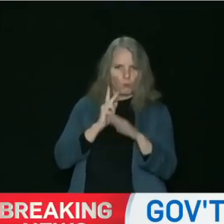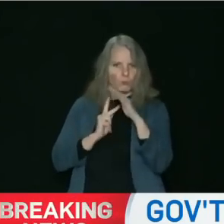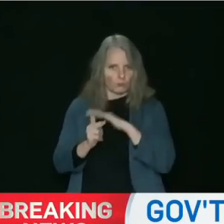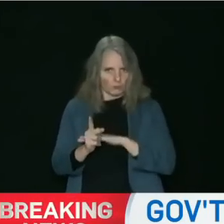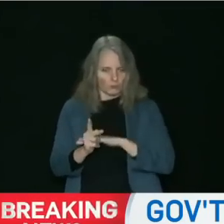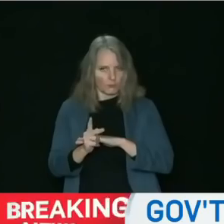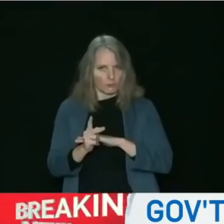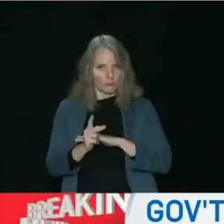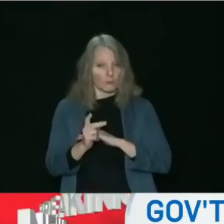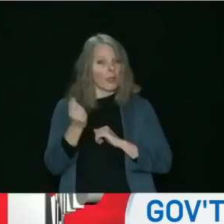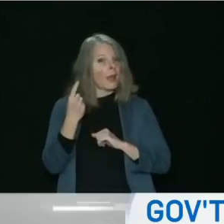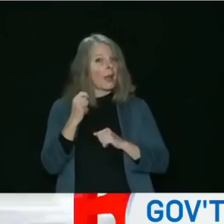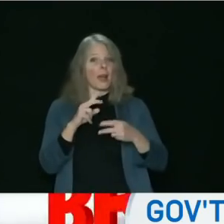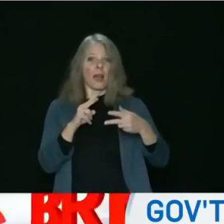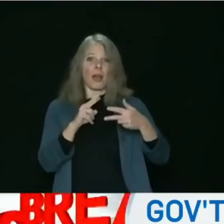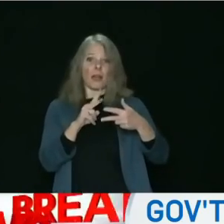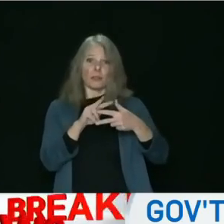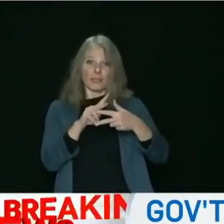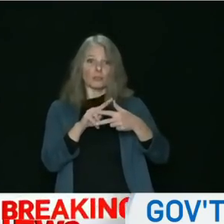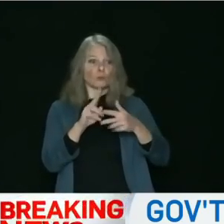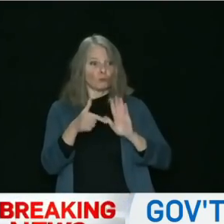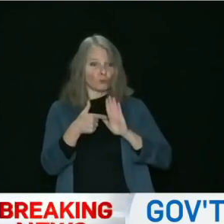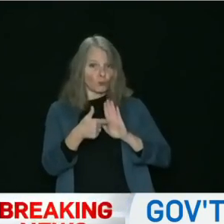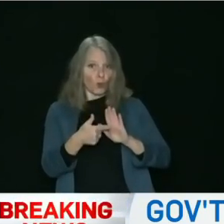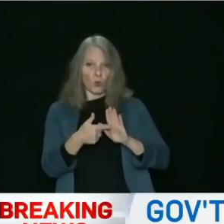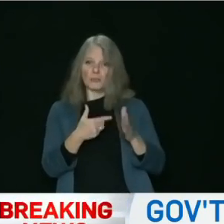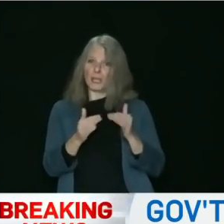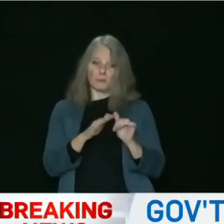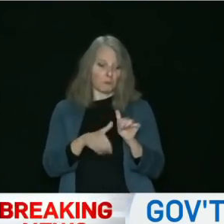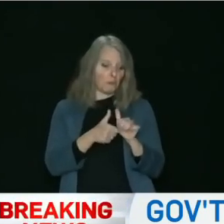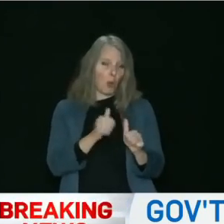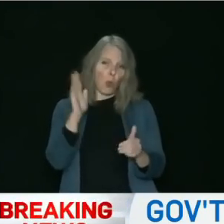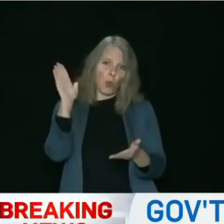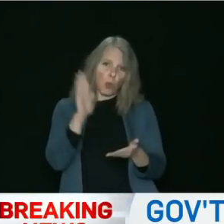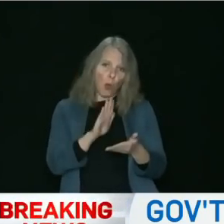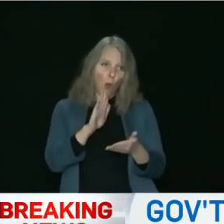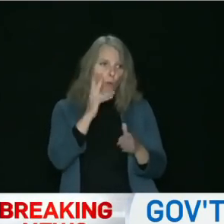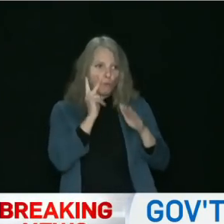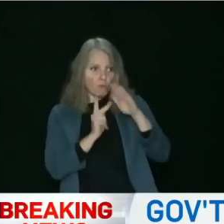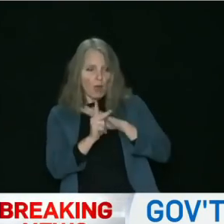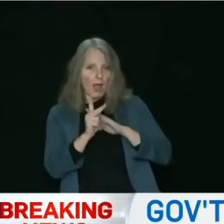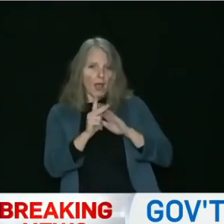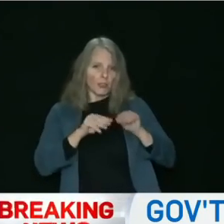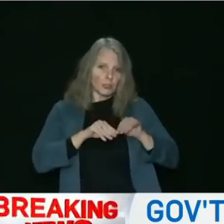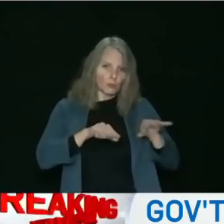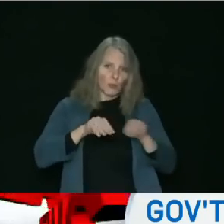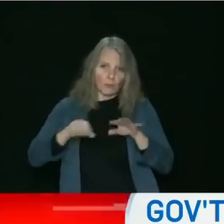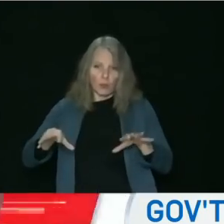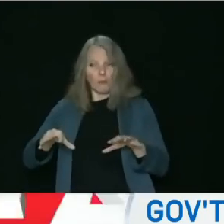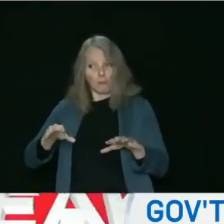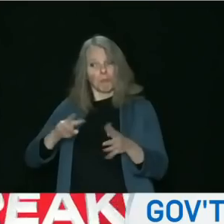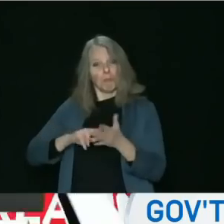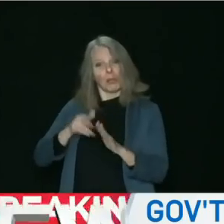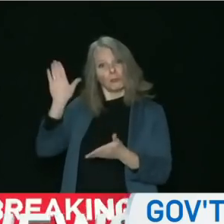CANADA AND ABROAD. THIS IS THE SCENARIO SHOWS THAT